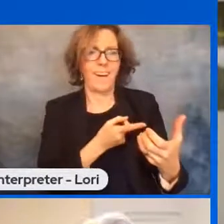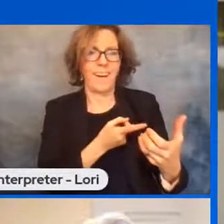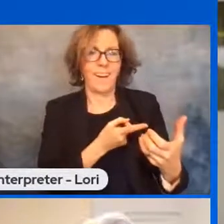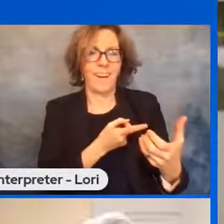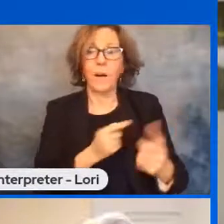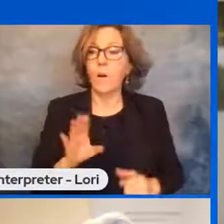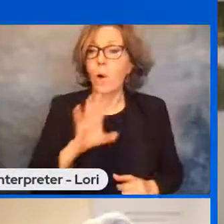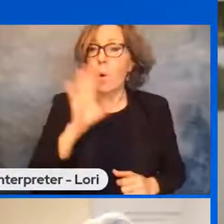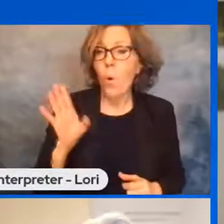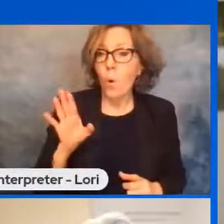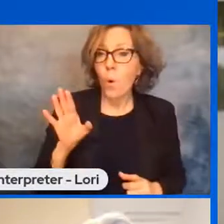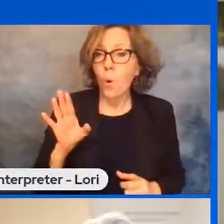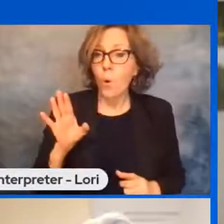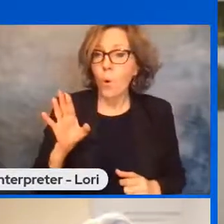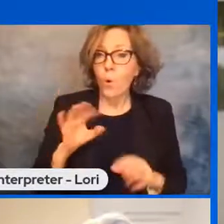I'm doing good. What can I get you today?